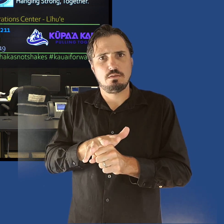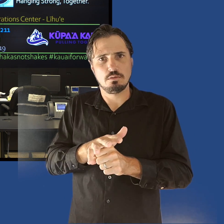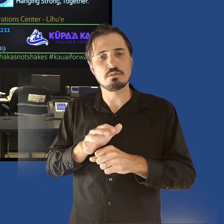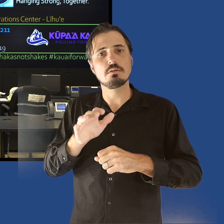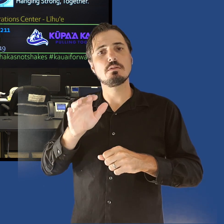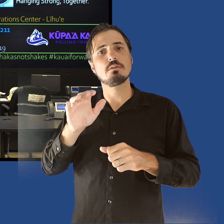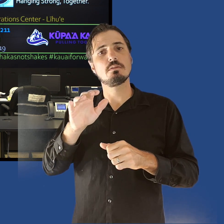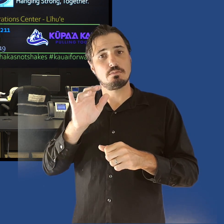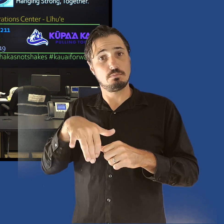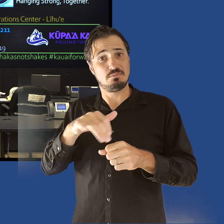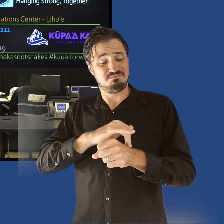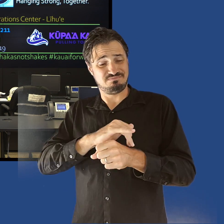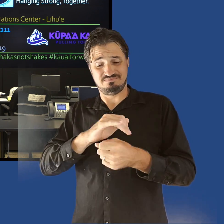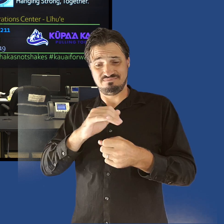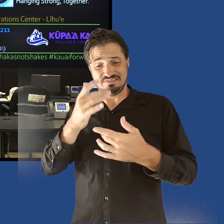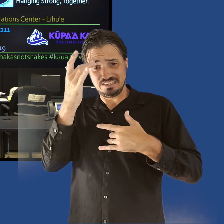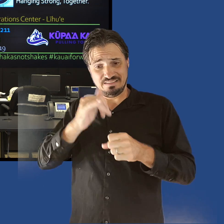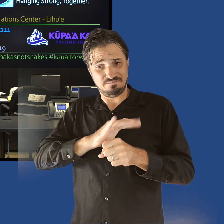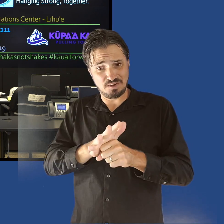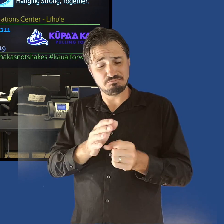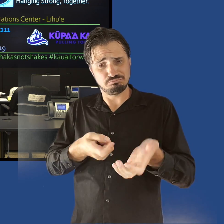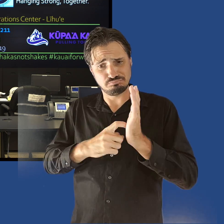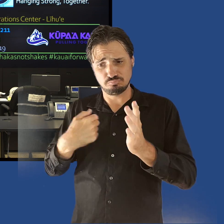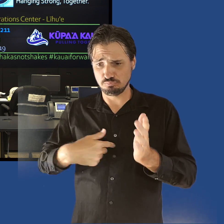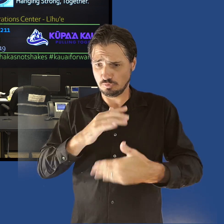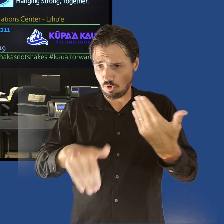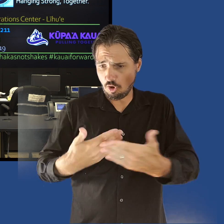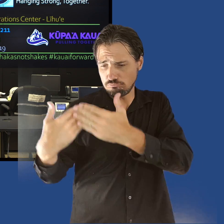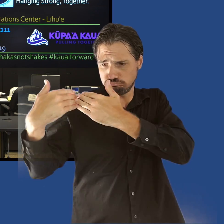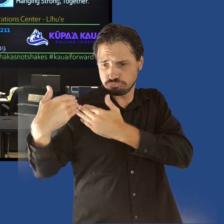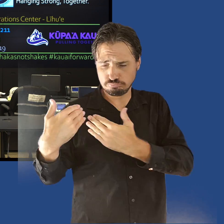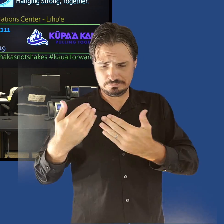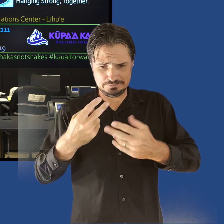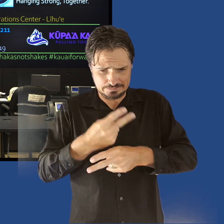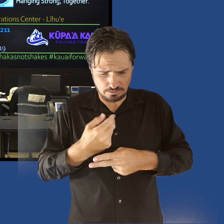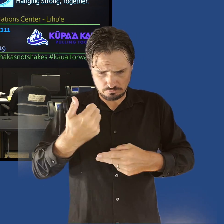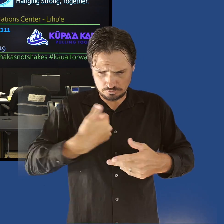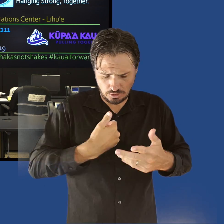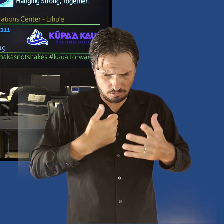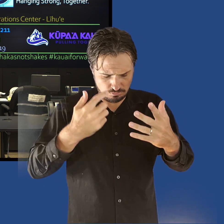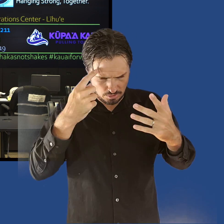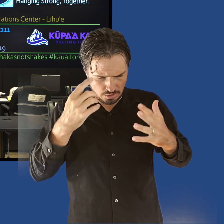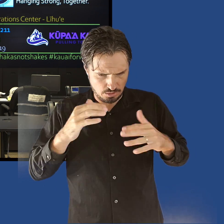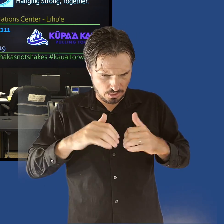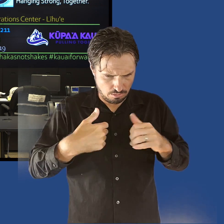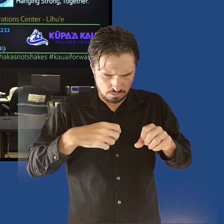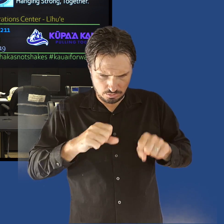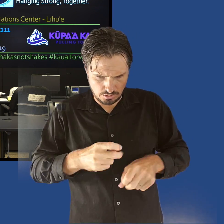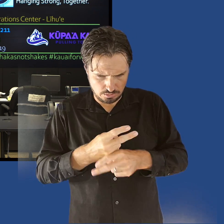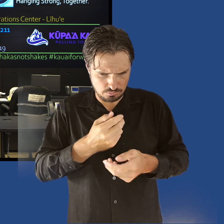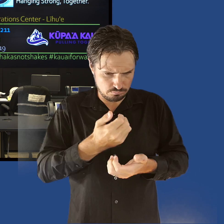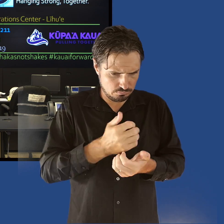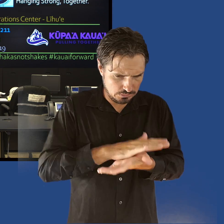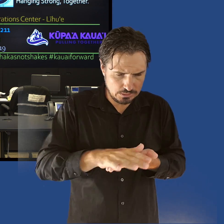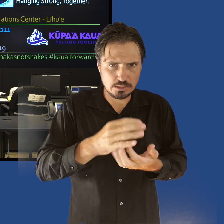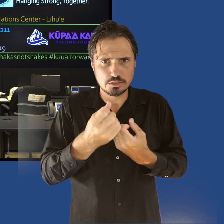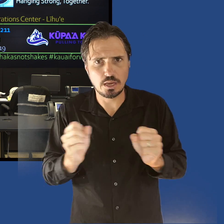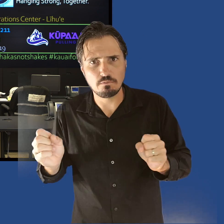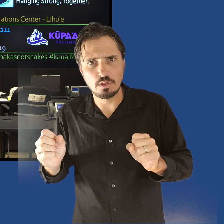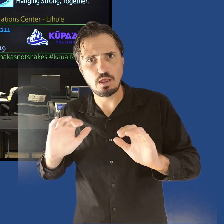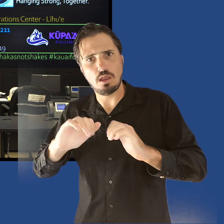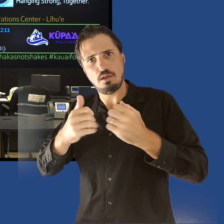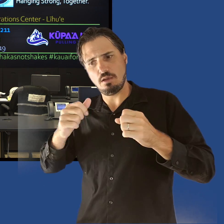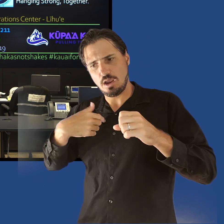This requires each and every one of us to take responsibility for how we conduct ourselves to help protect those around us.